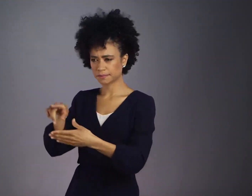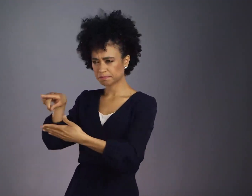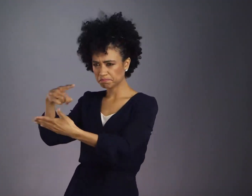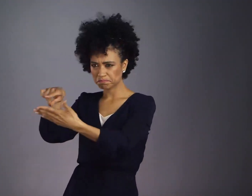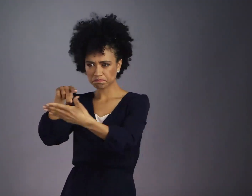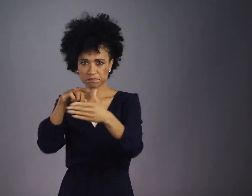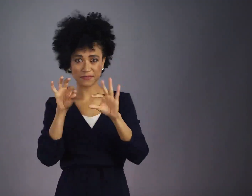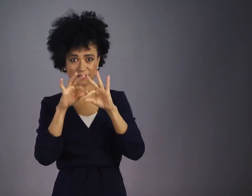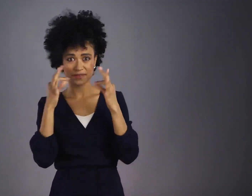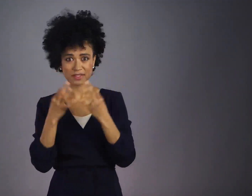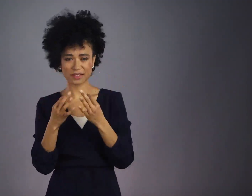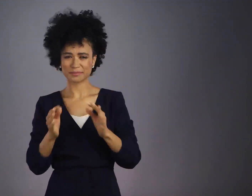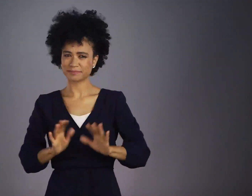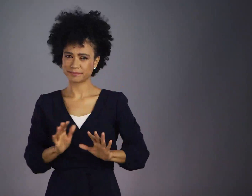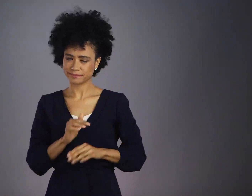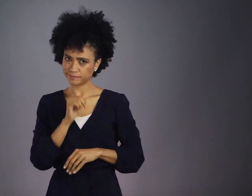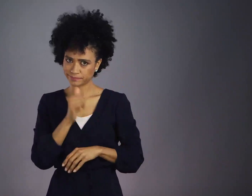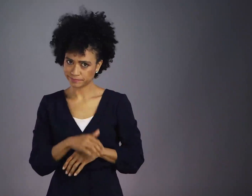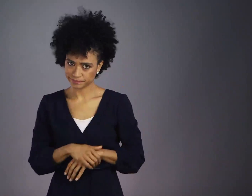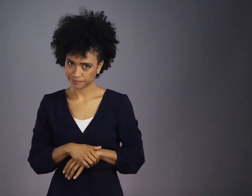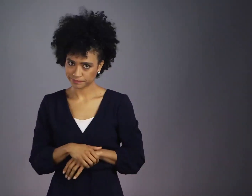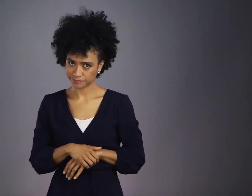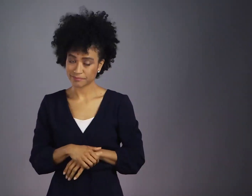Their defects may be glaring,